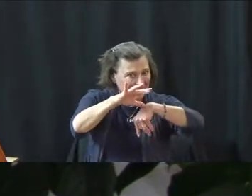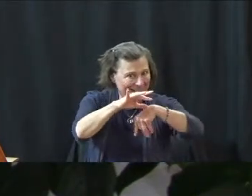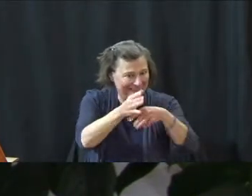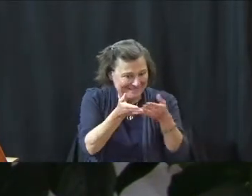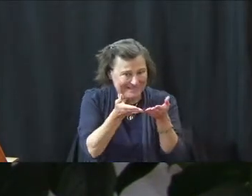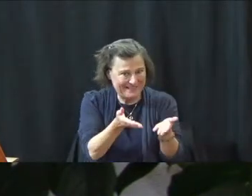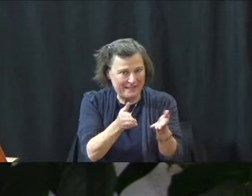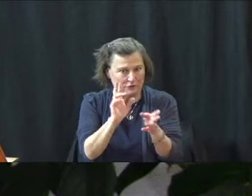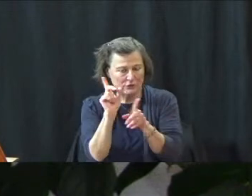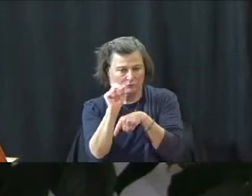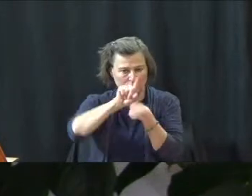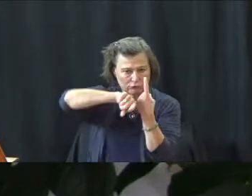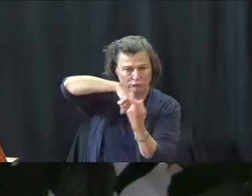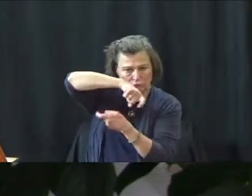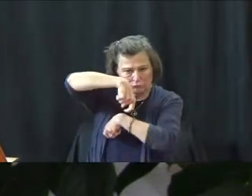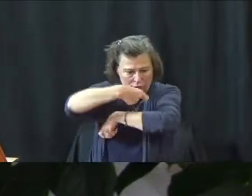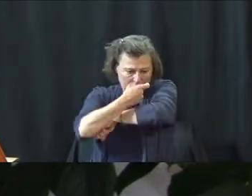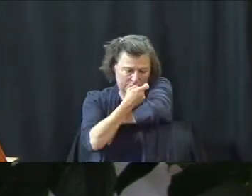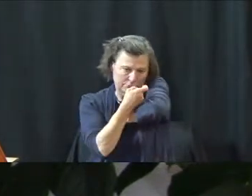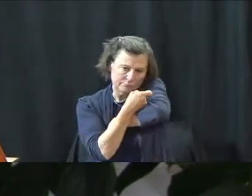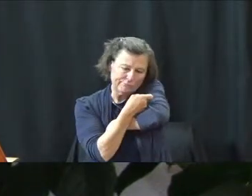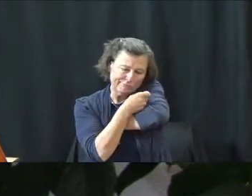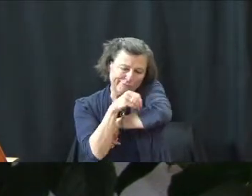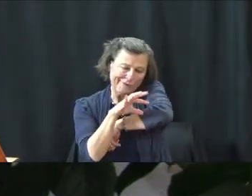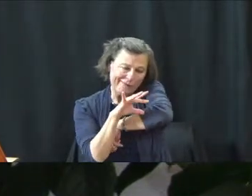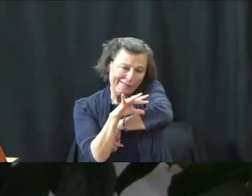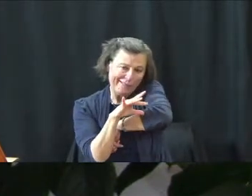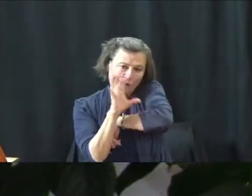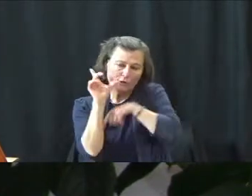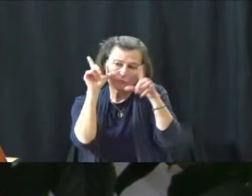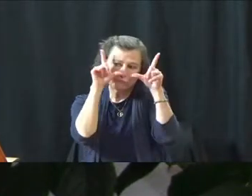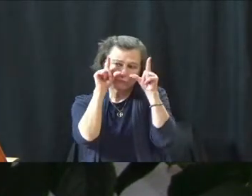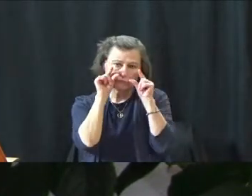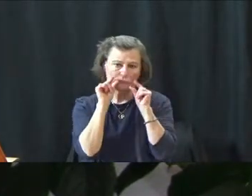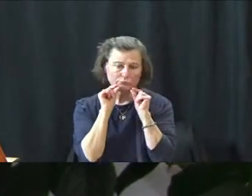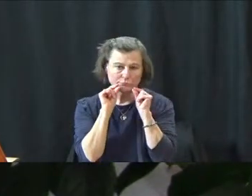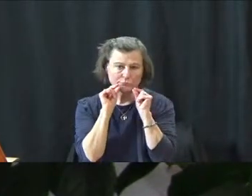She curled up on her favorite leaf. And closed her little eyes.